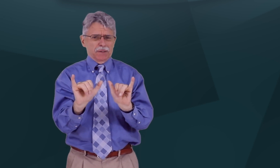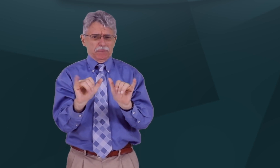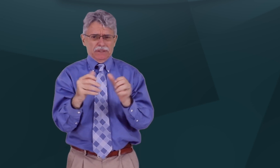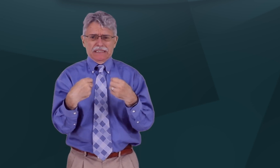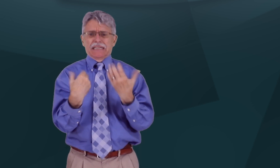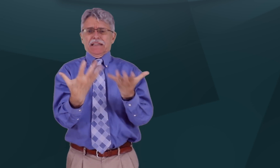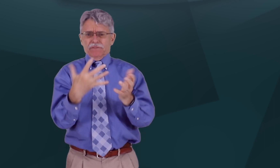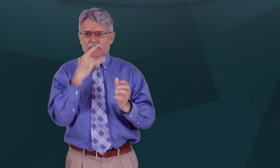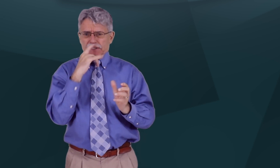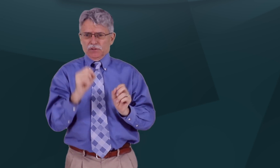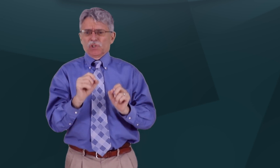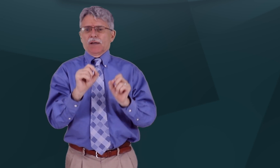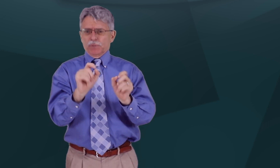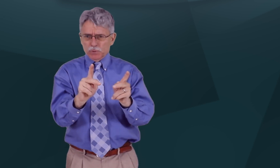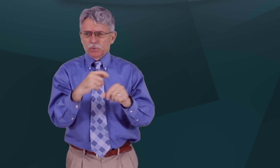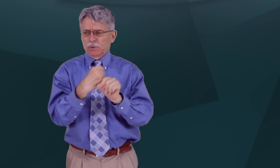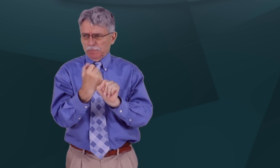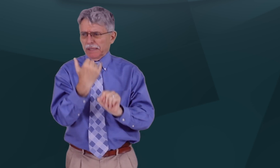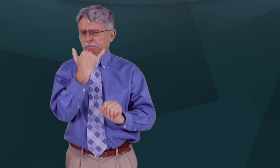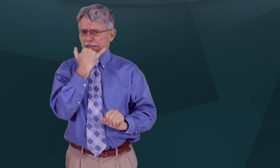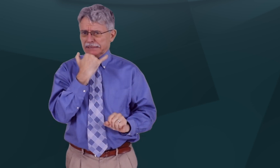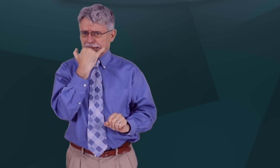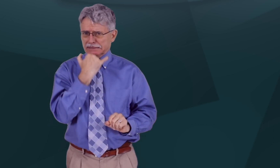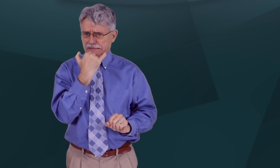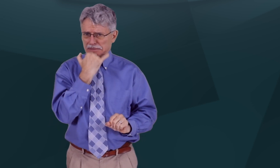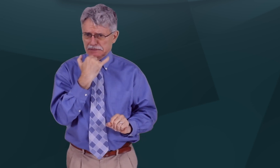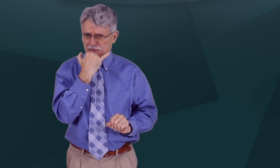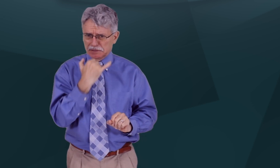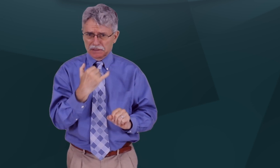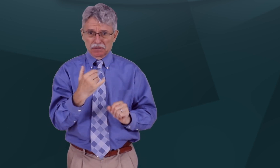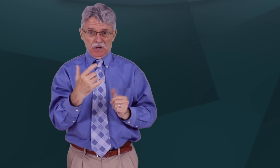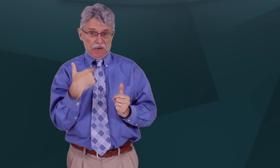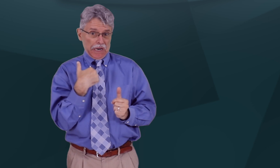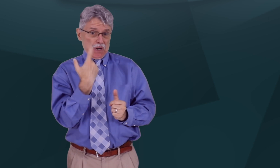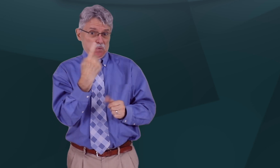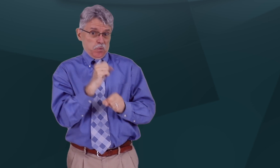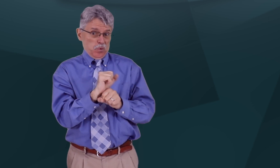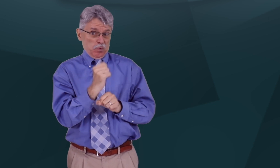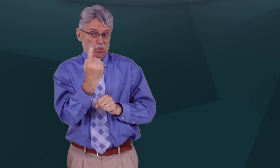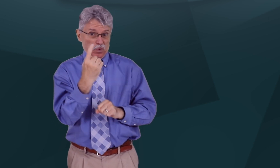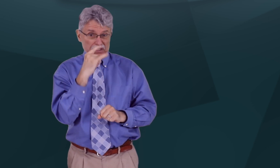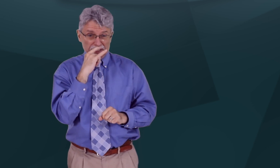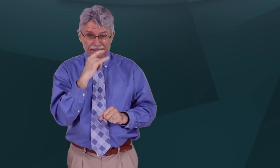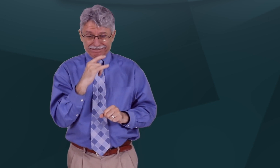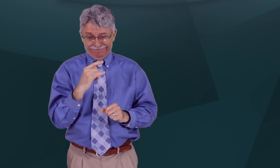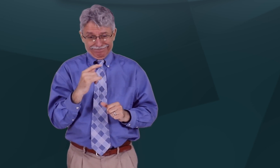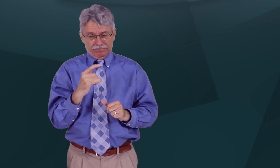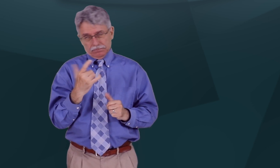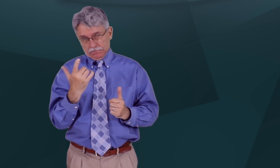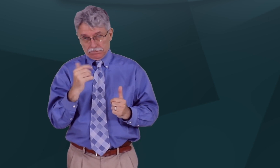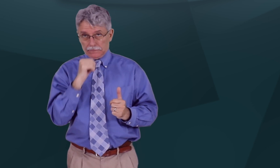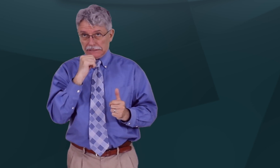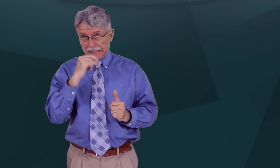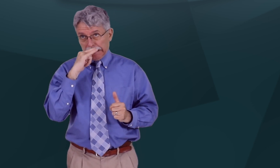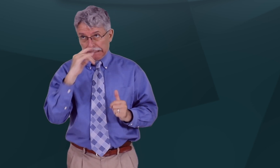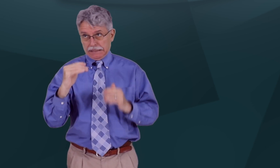But social efforts are the same way. Give them opportunities to make mistakes. I worked with one kid -- well, he's not really a kid.